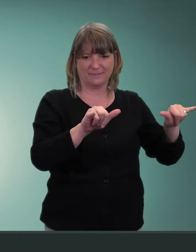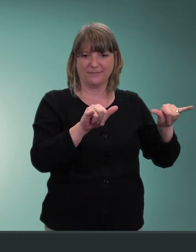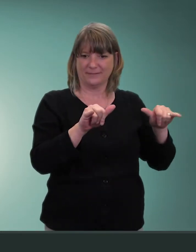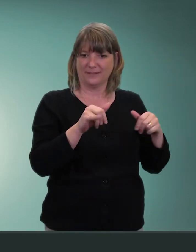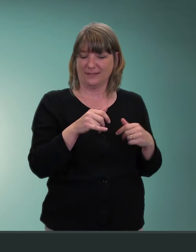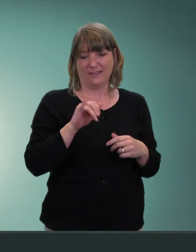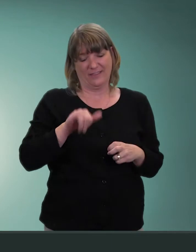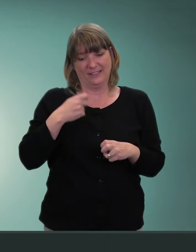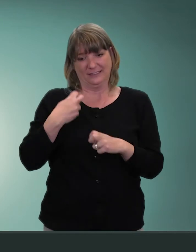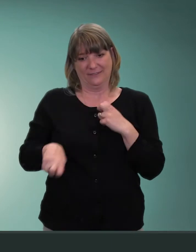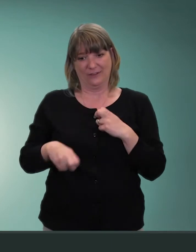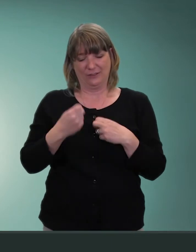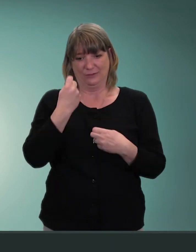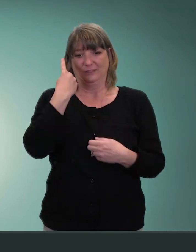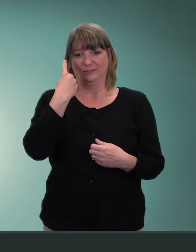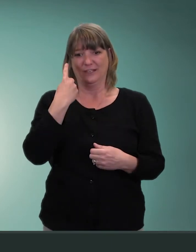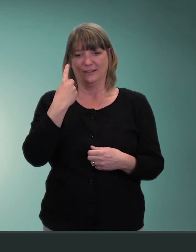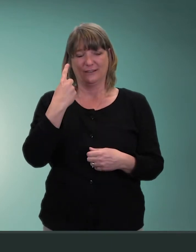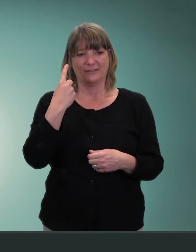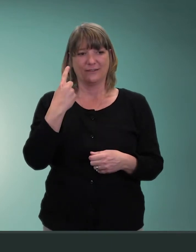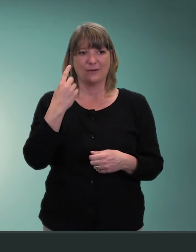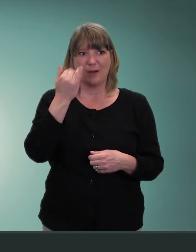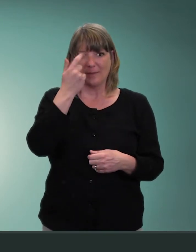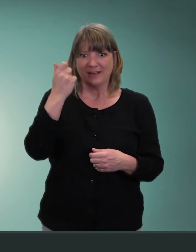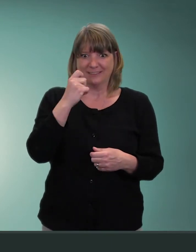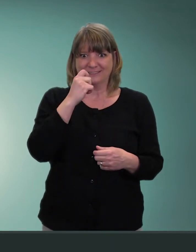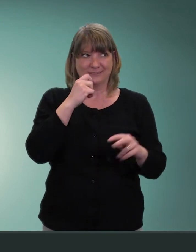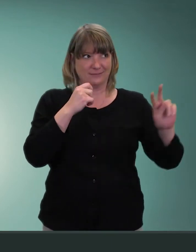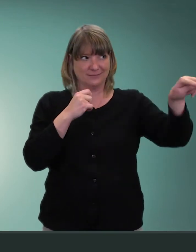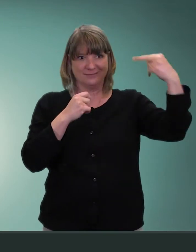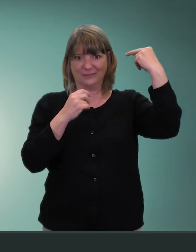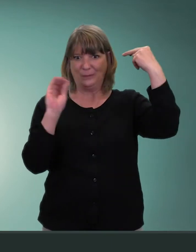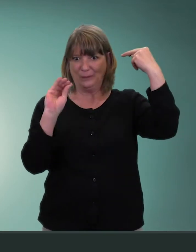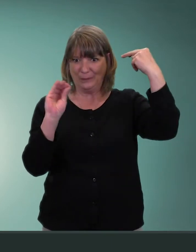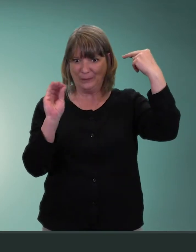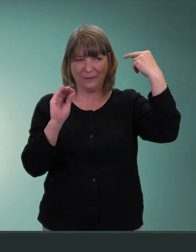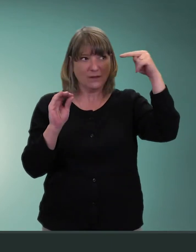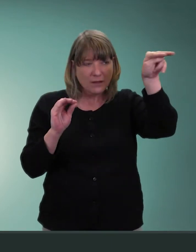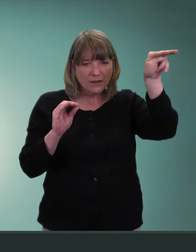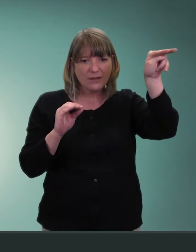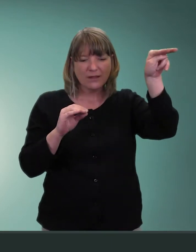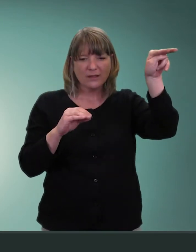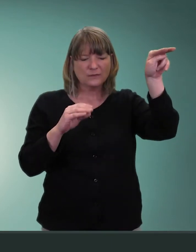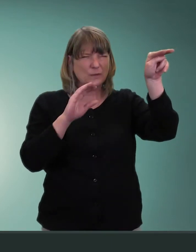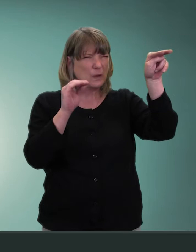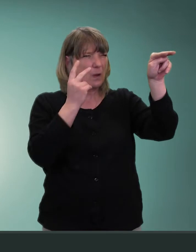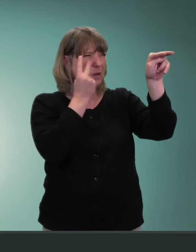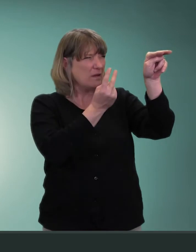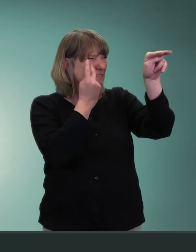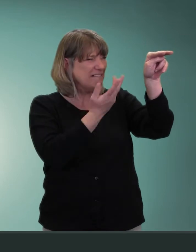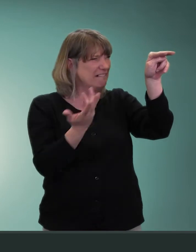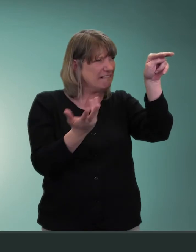it is difficult to understand, because they're not facing you, and they're not giving you the visual.